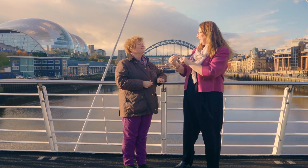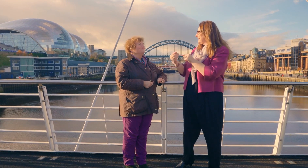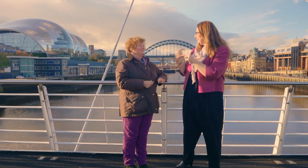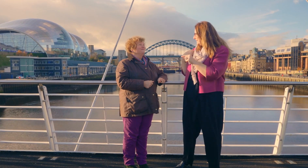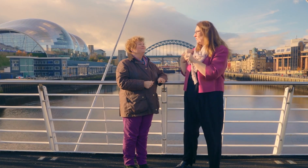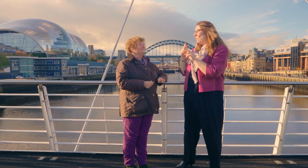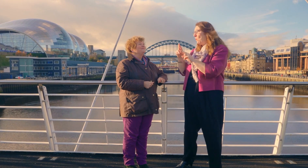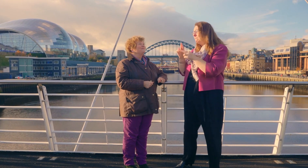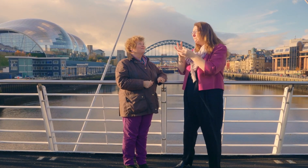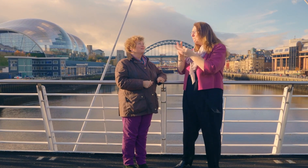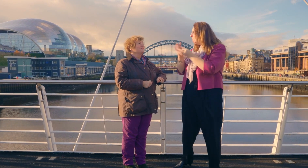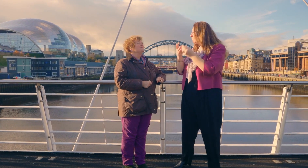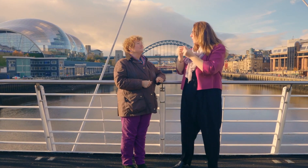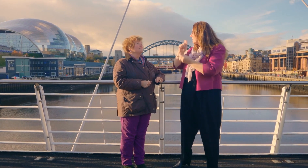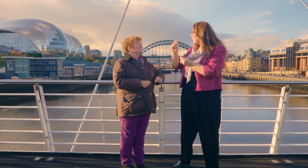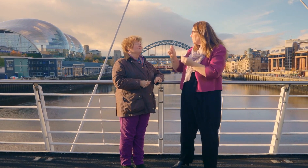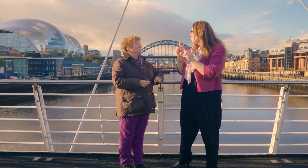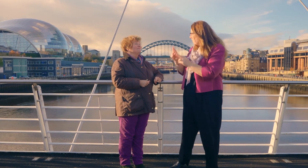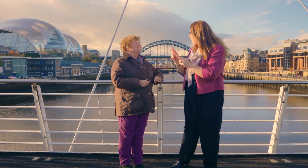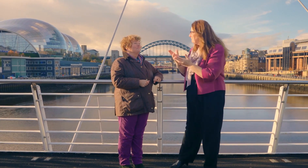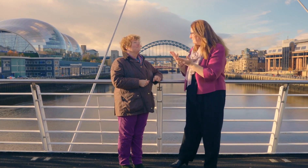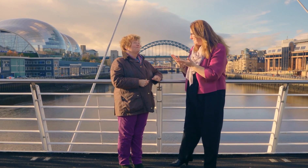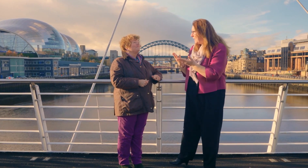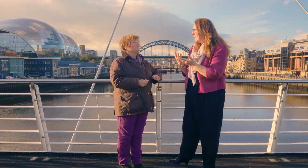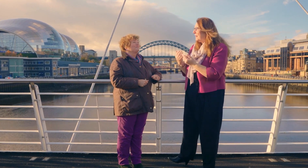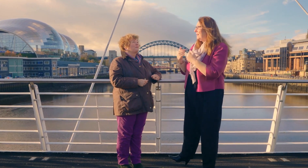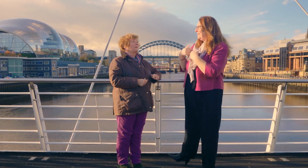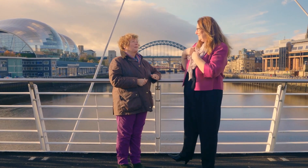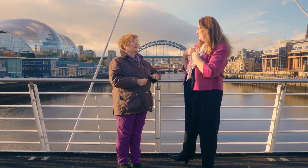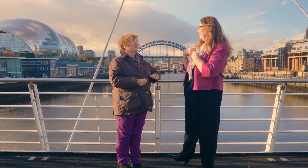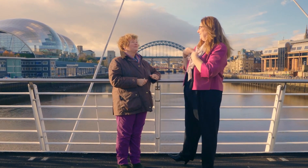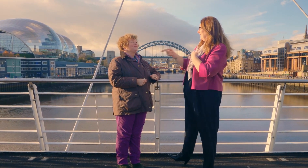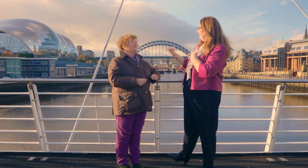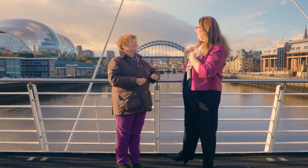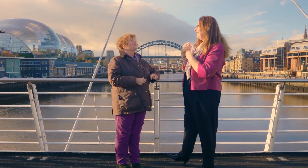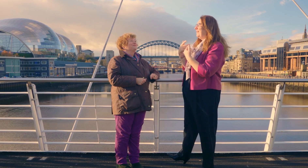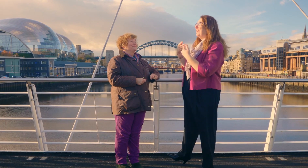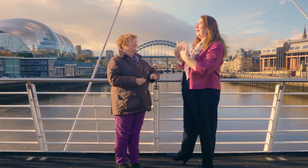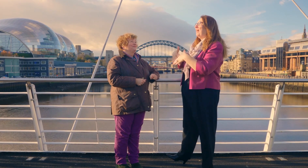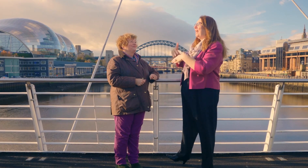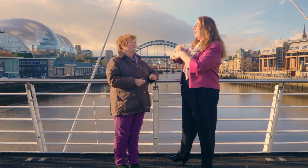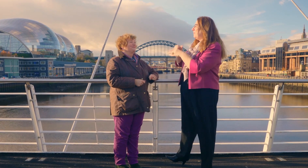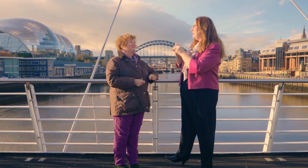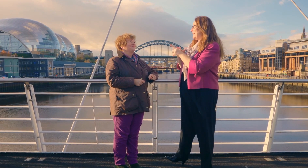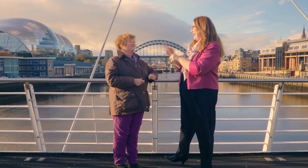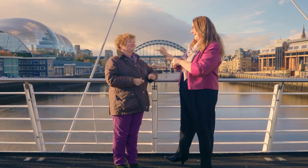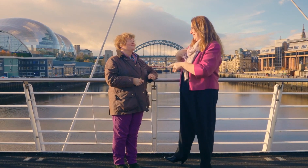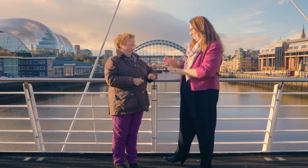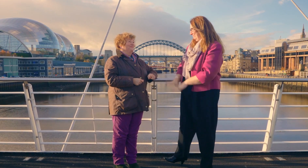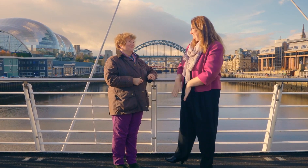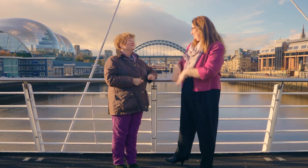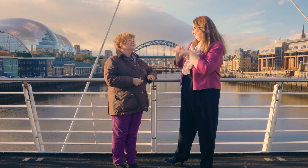and we are hoping to maintain that strong connection with Signature. And of course, you and I virtually grew up in the BDA.